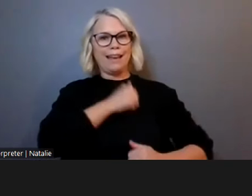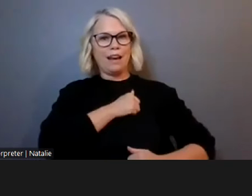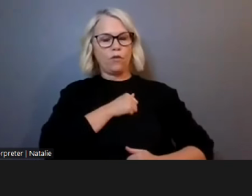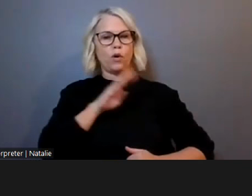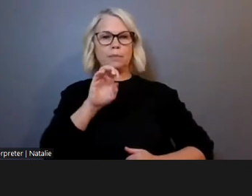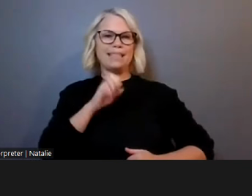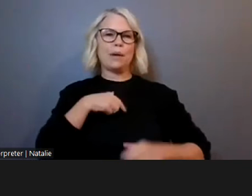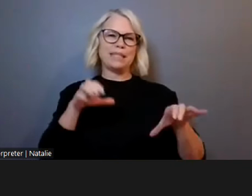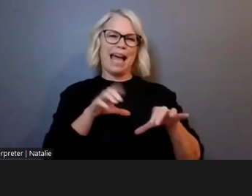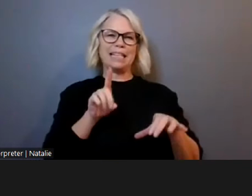for 12.5 years.